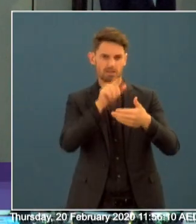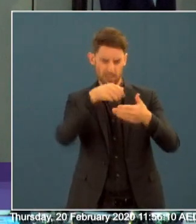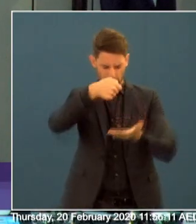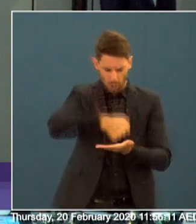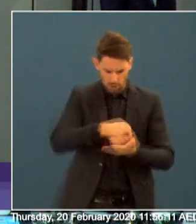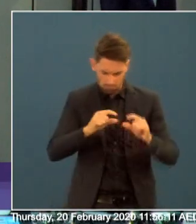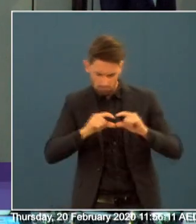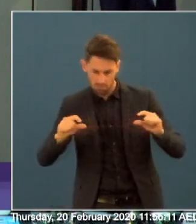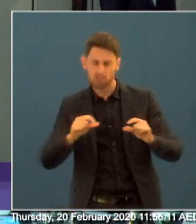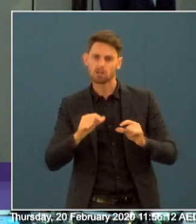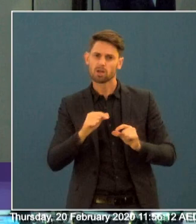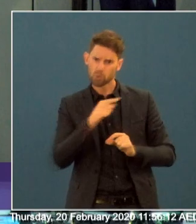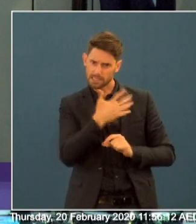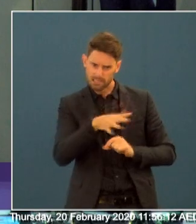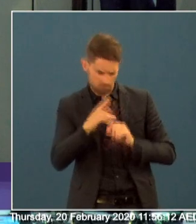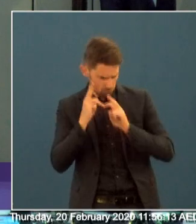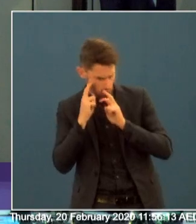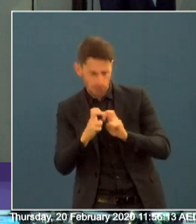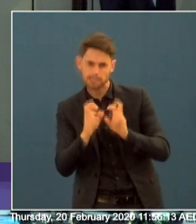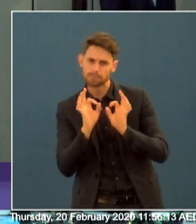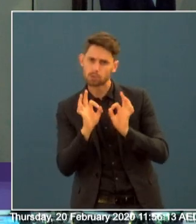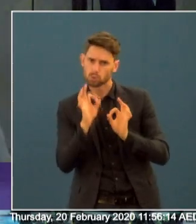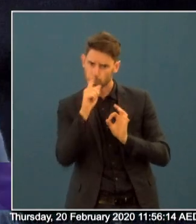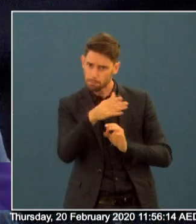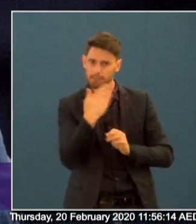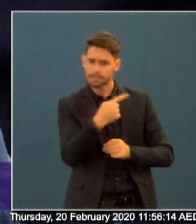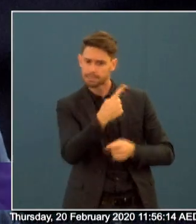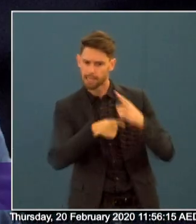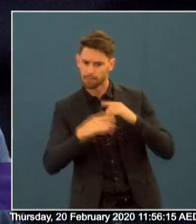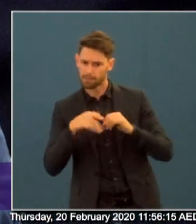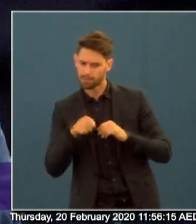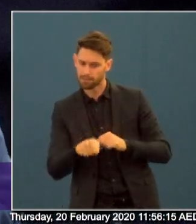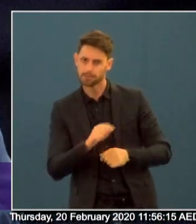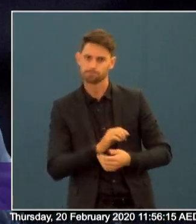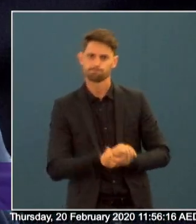Is that right? If so, what does that study tell us? That's right, Commissioner.